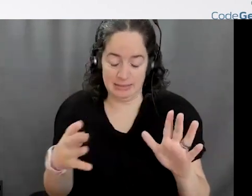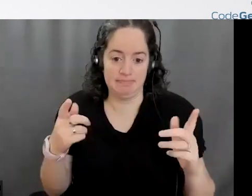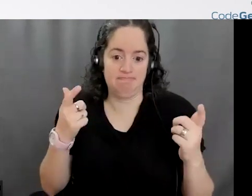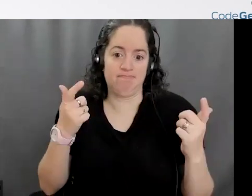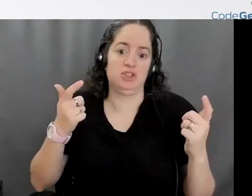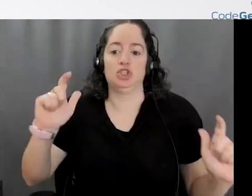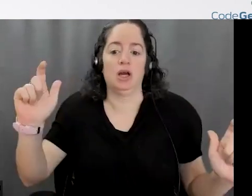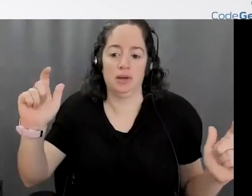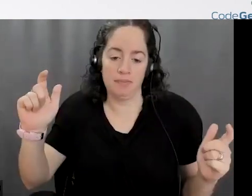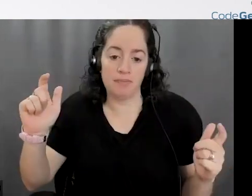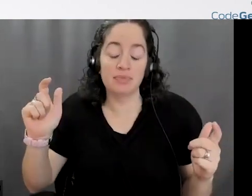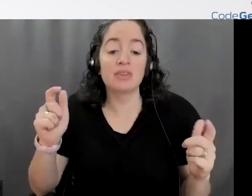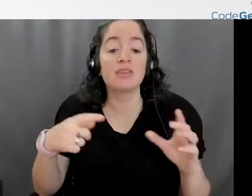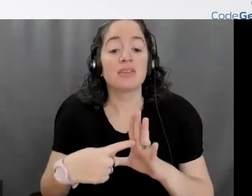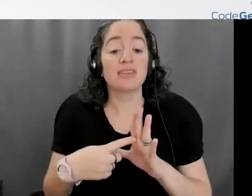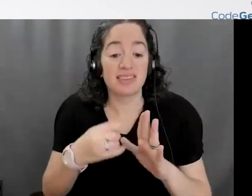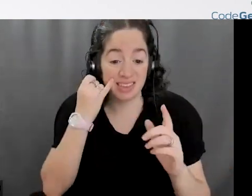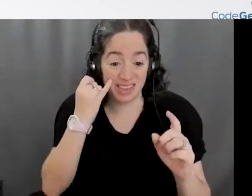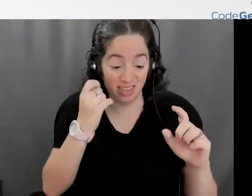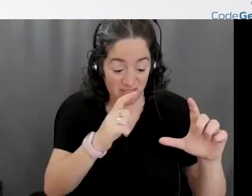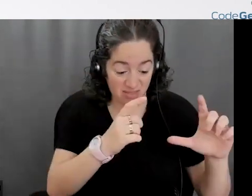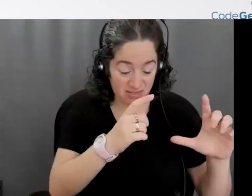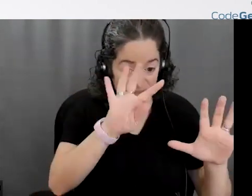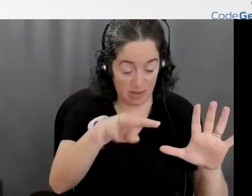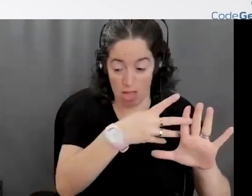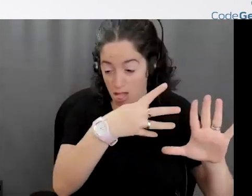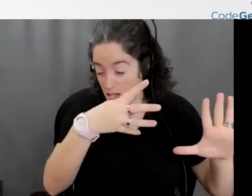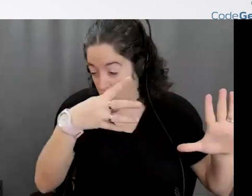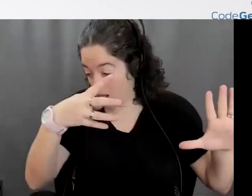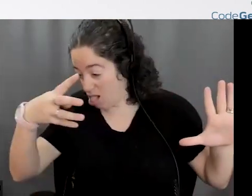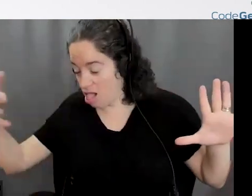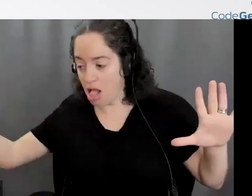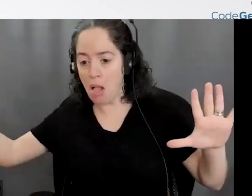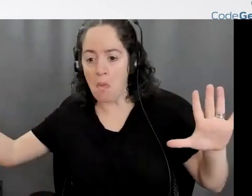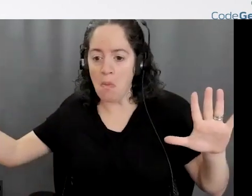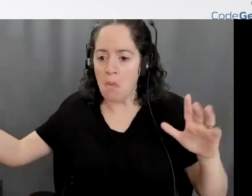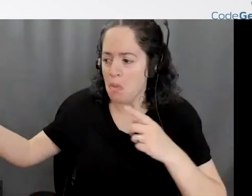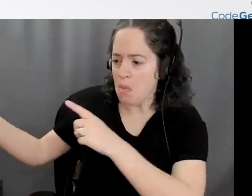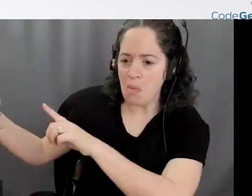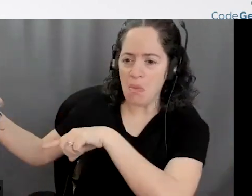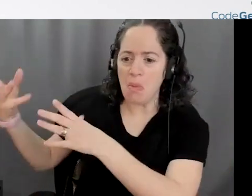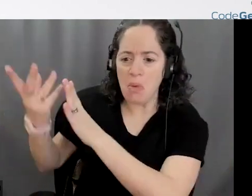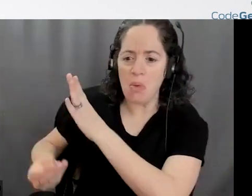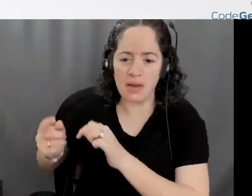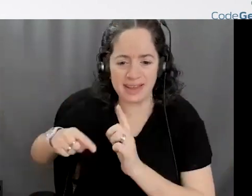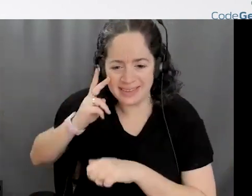If the table is too wide to fit on the screen or too tall to fit on the screen, those column headers can fall out of view,